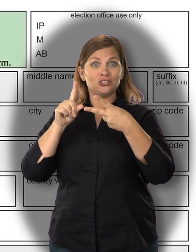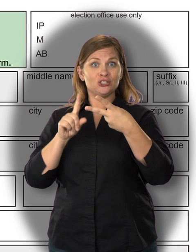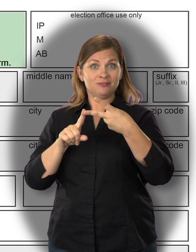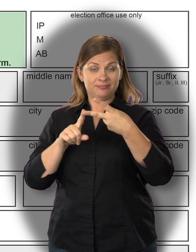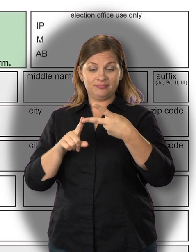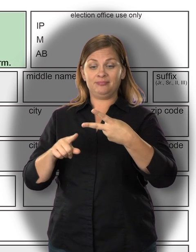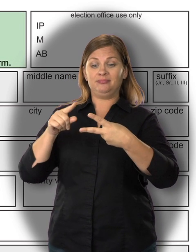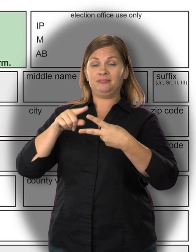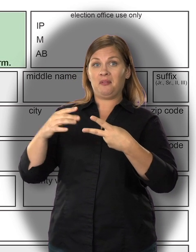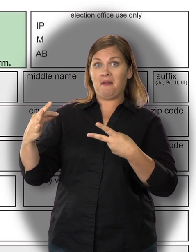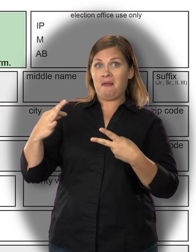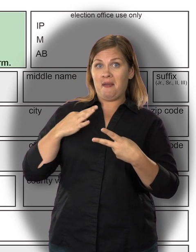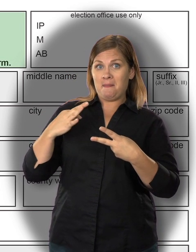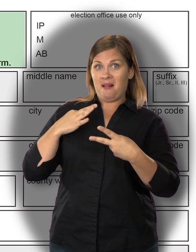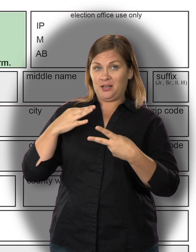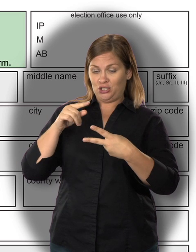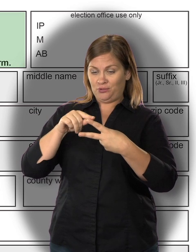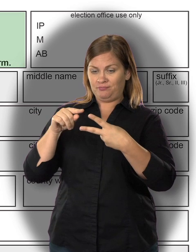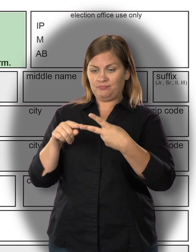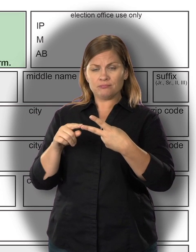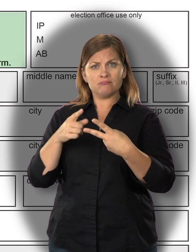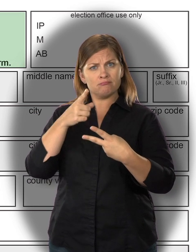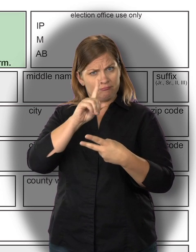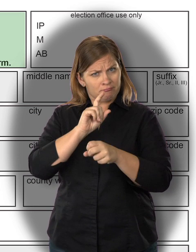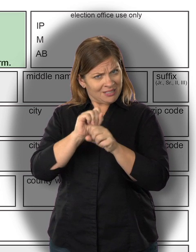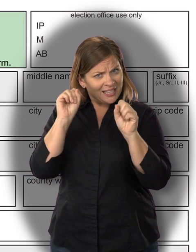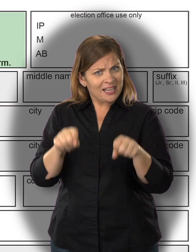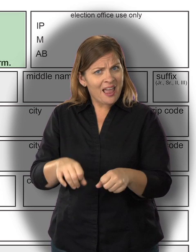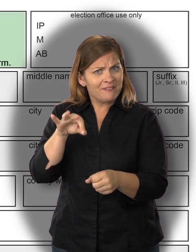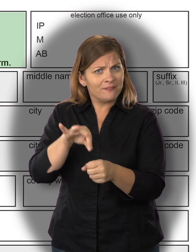The first two questions on the application address your eligibility to vote -